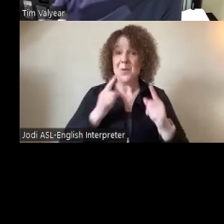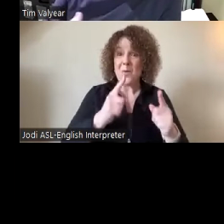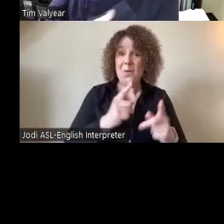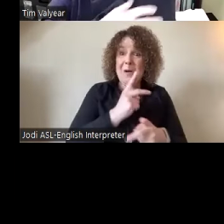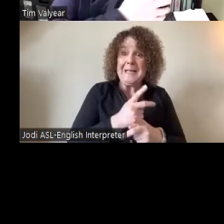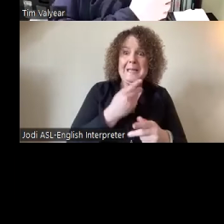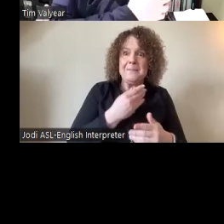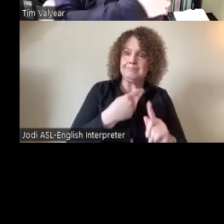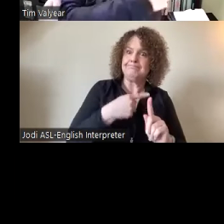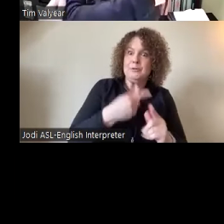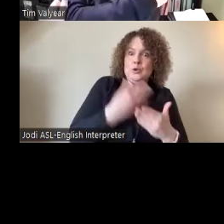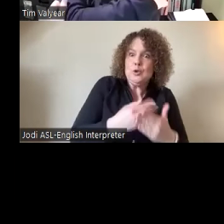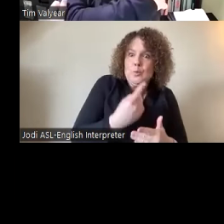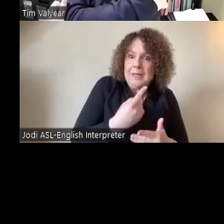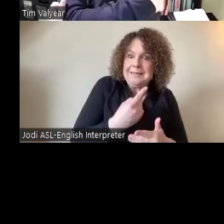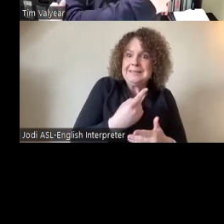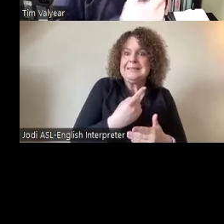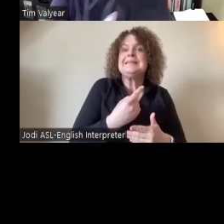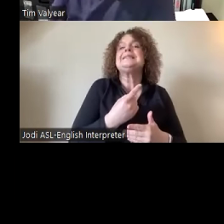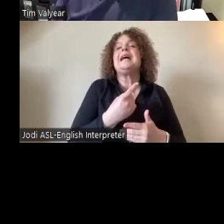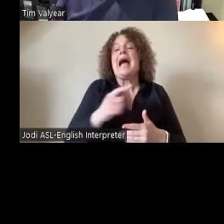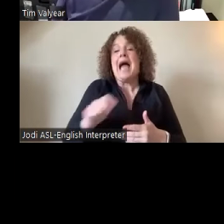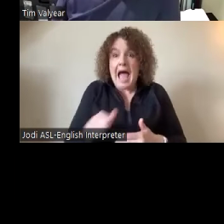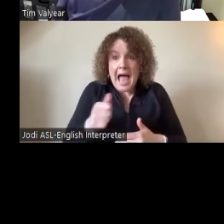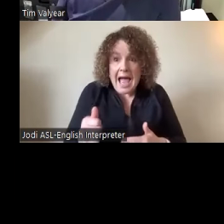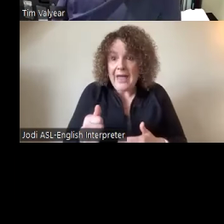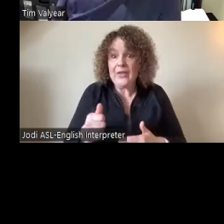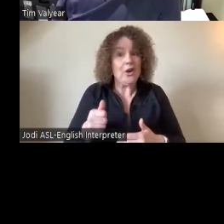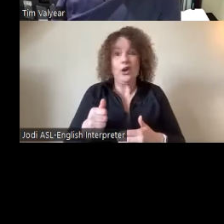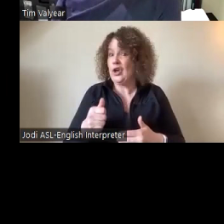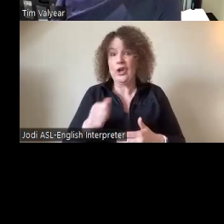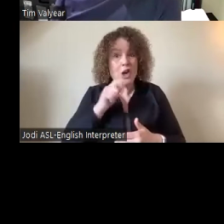microorganisms. Huge. Some are good, and some are bad. What we want to do is keep the good ones. We want to make sure